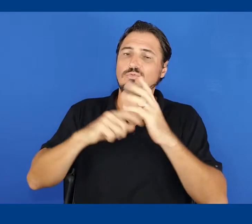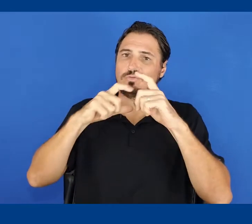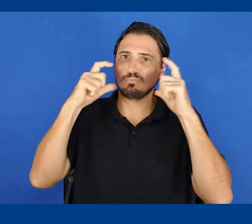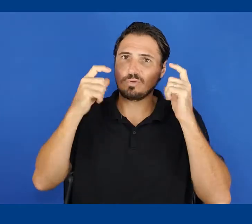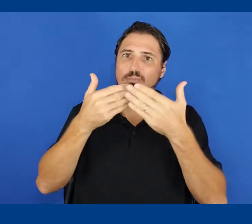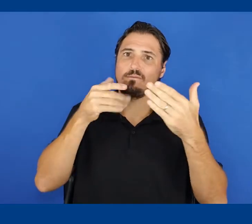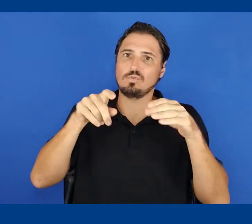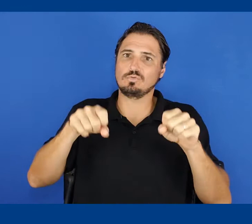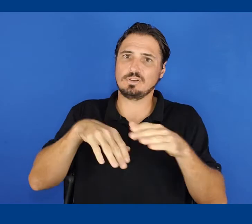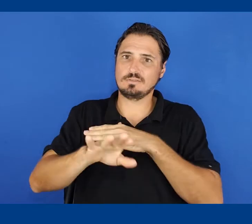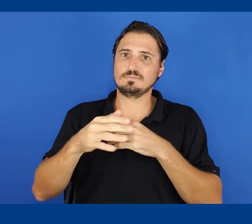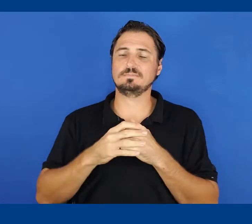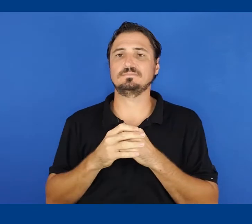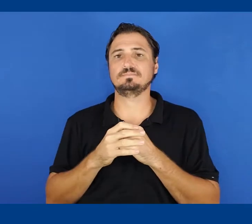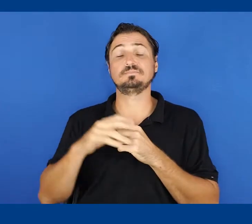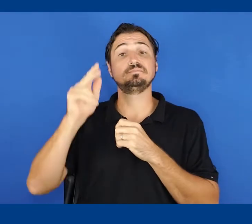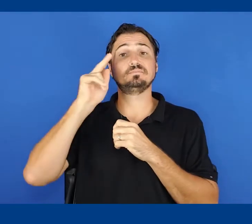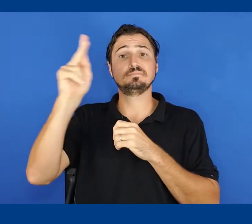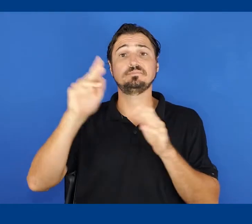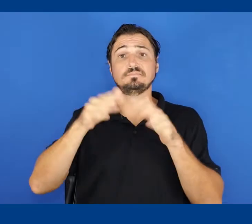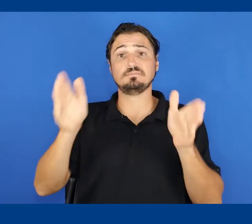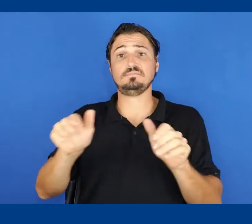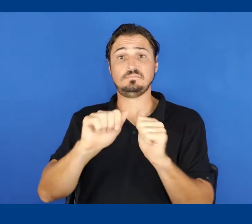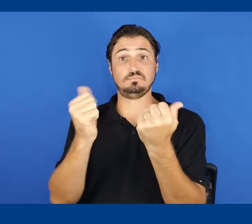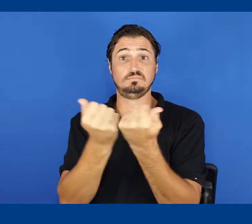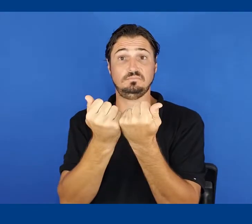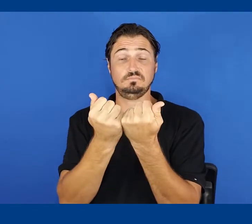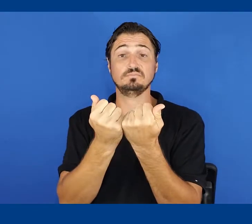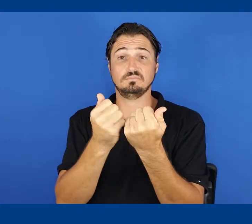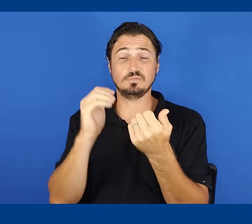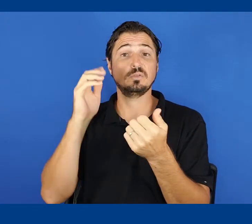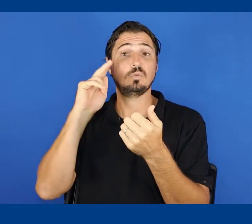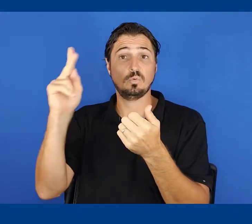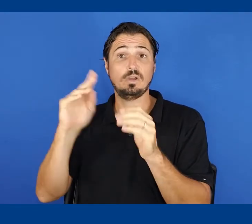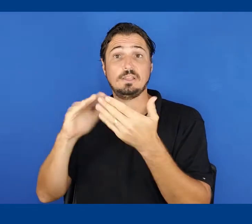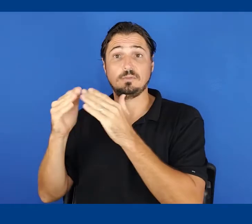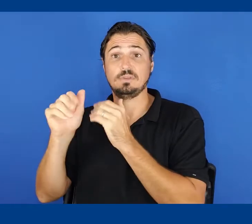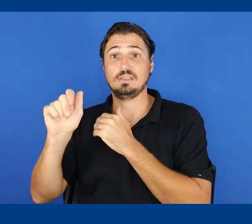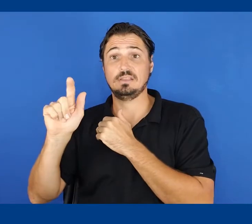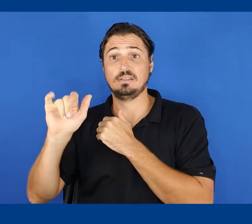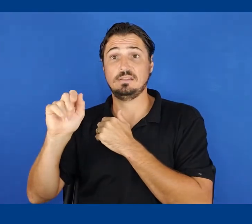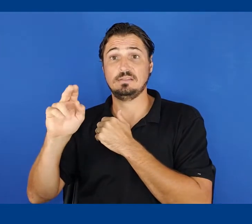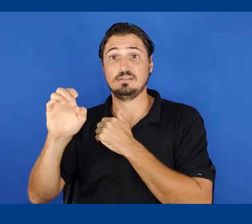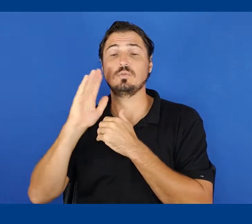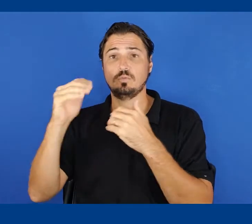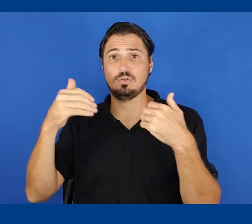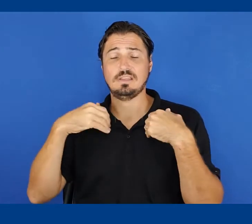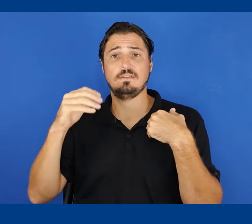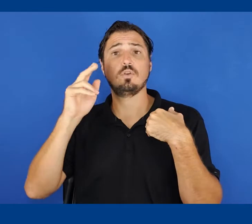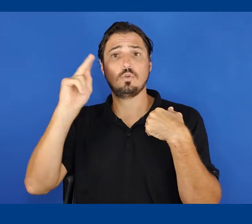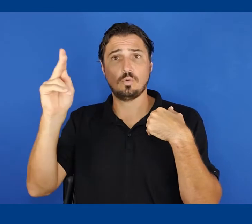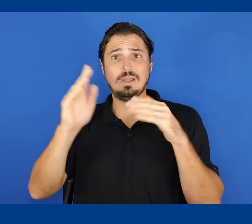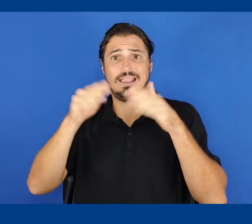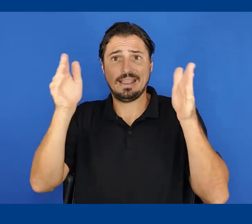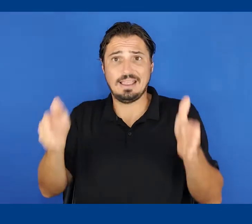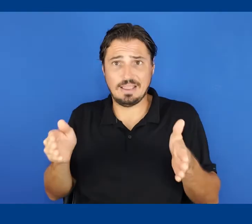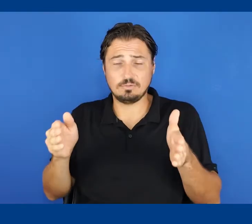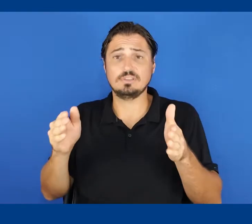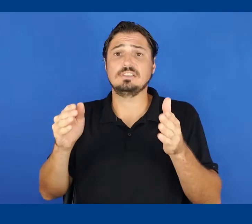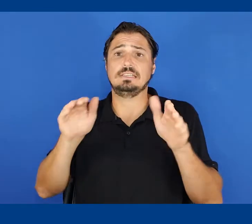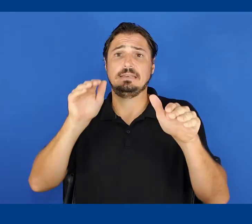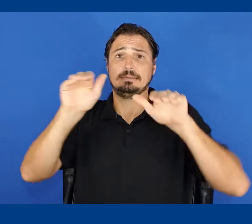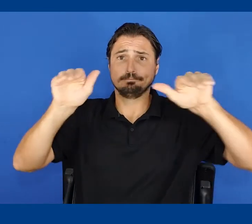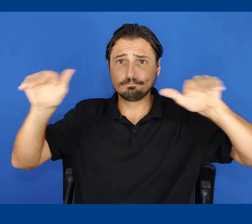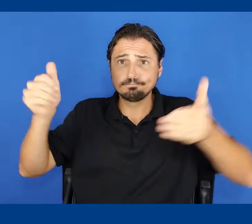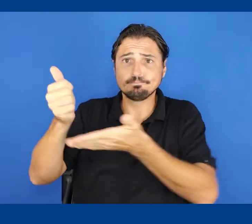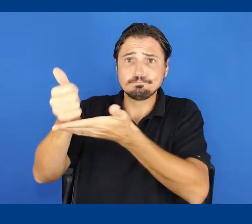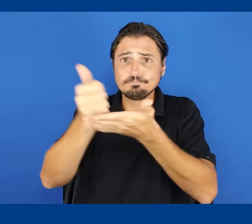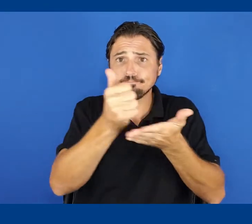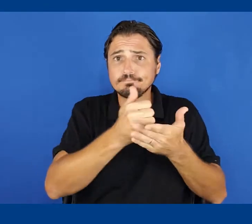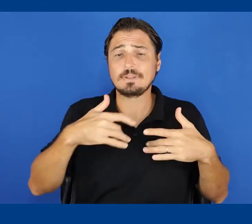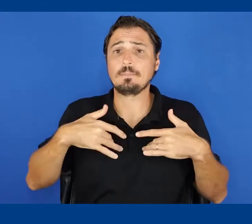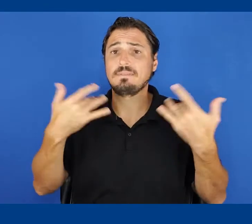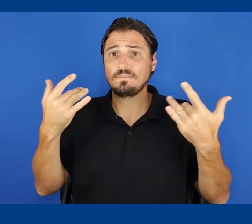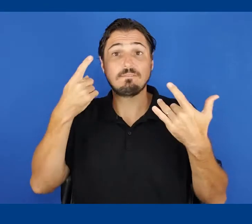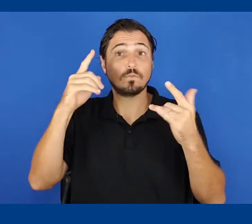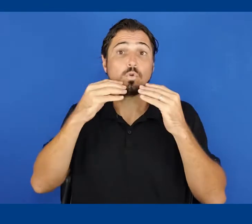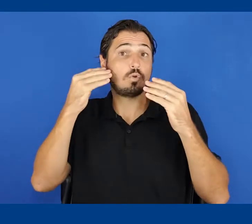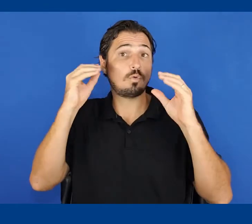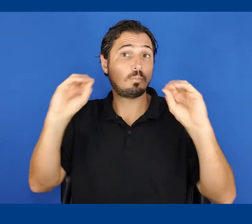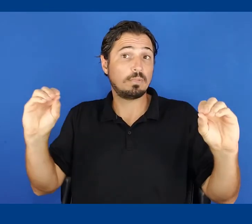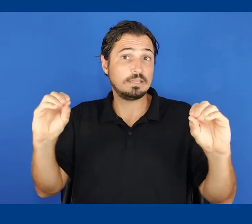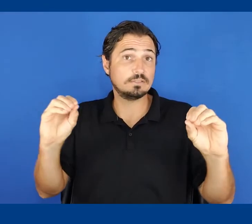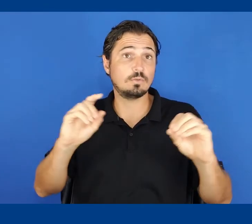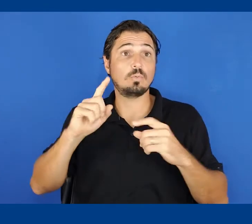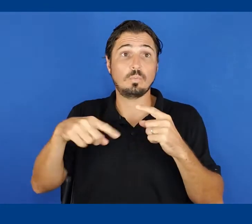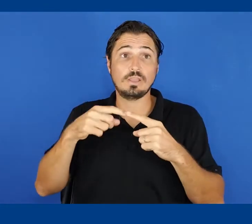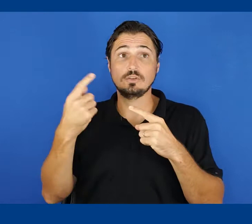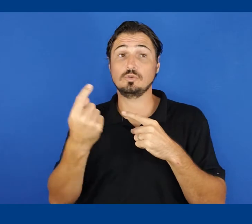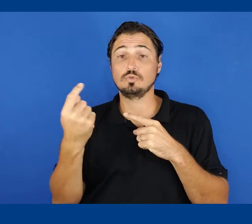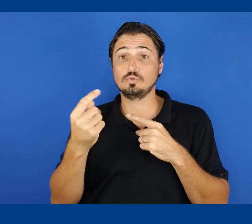The Kaua‘i County Housing Agency and Kaua‘i Community Alliance will hold its Kaua‘i Housing Connect homeless outreach event at Salt Pond Beach Park on Tuesday, November 17; and